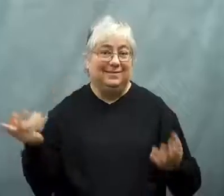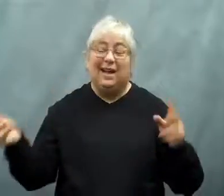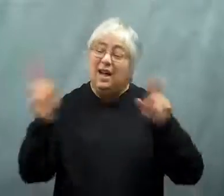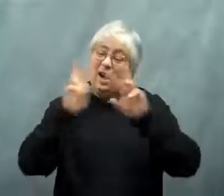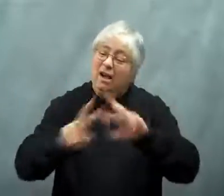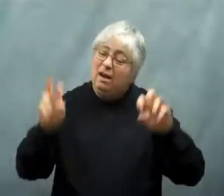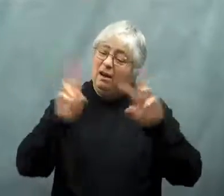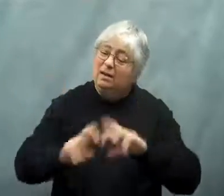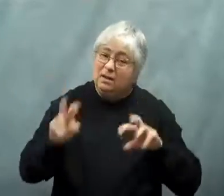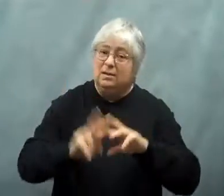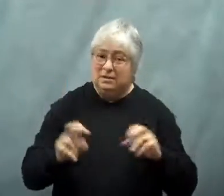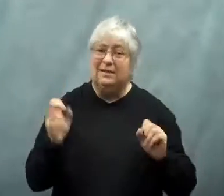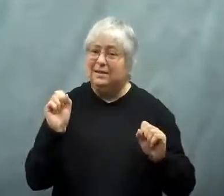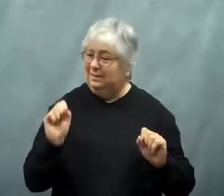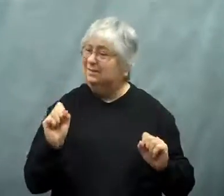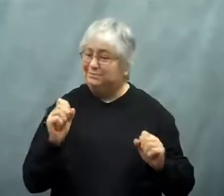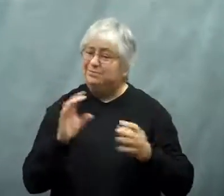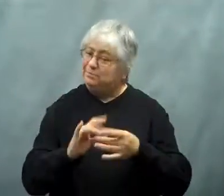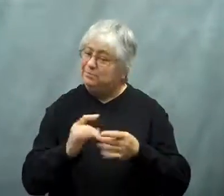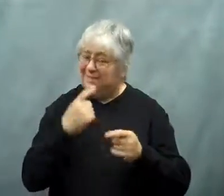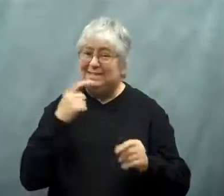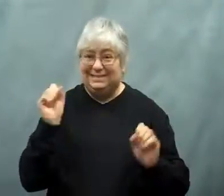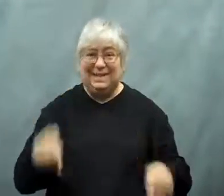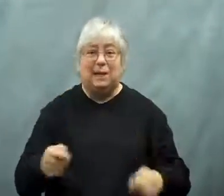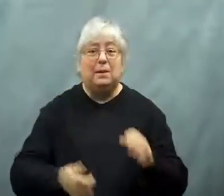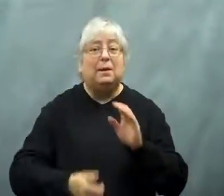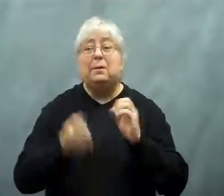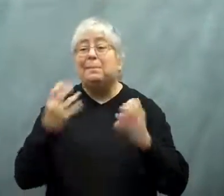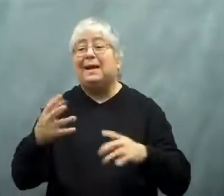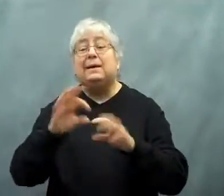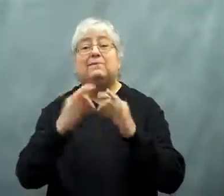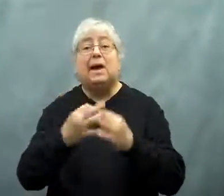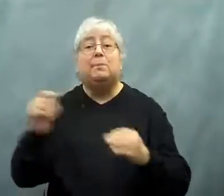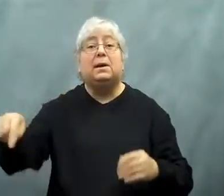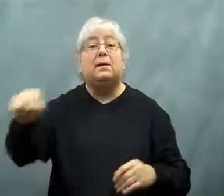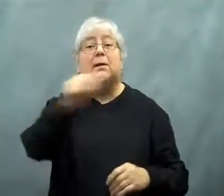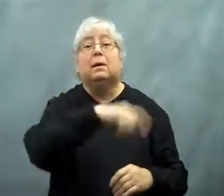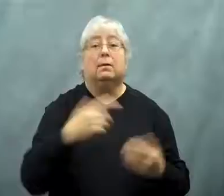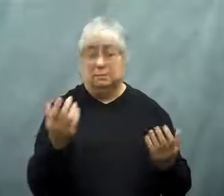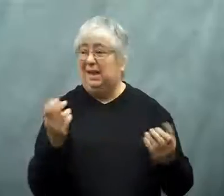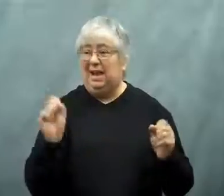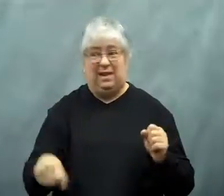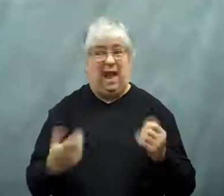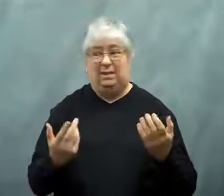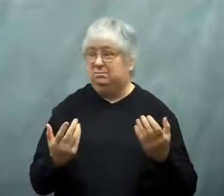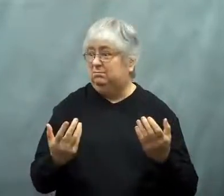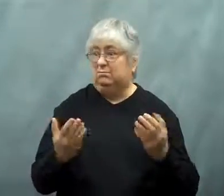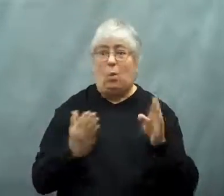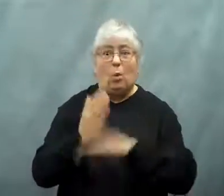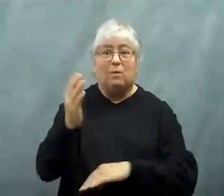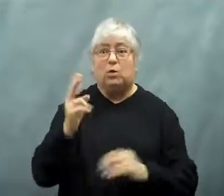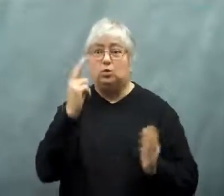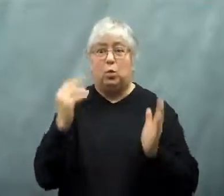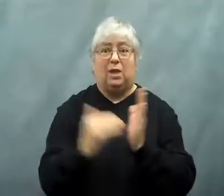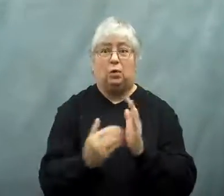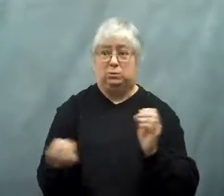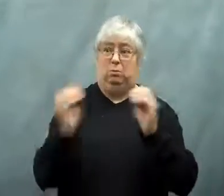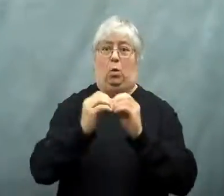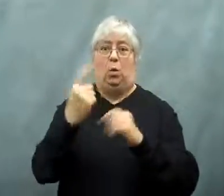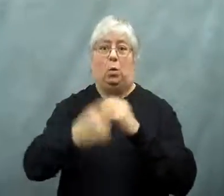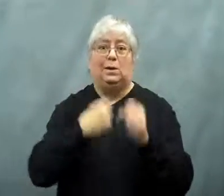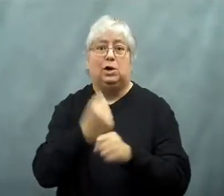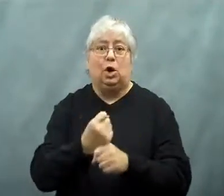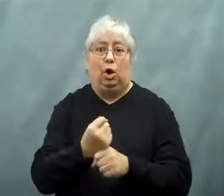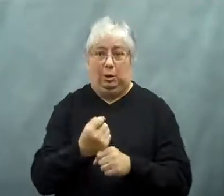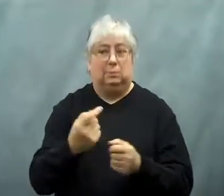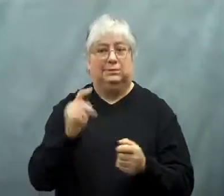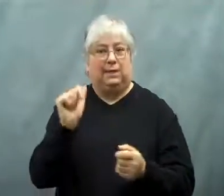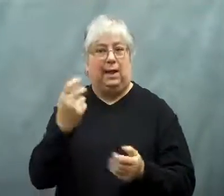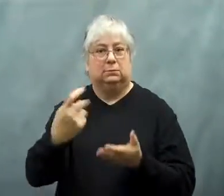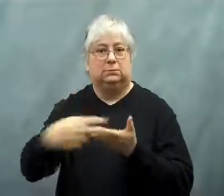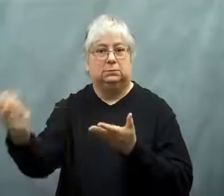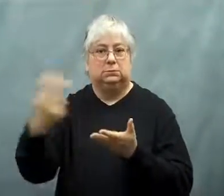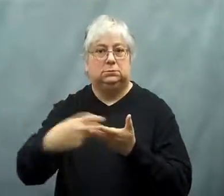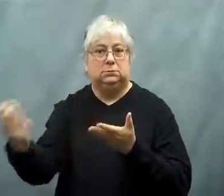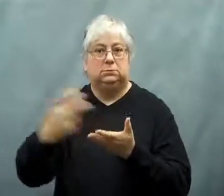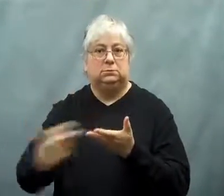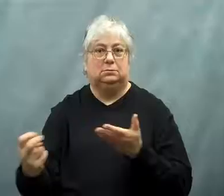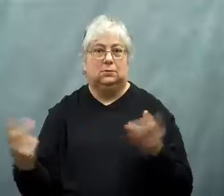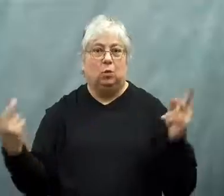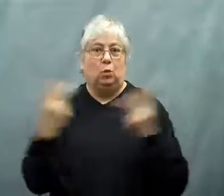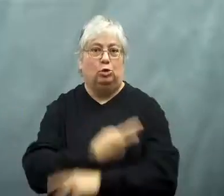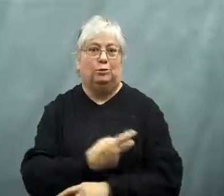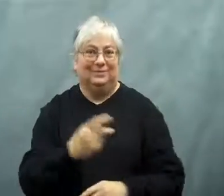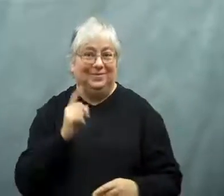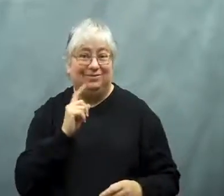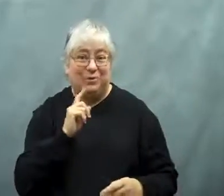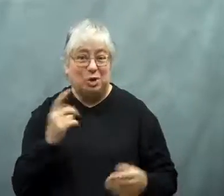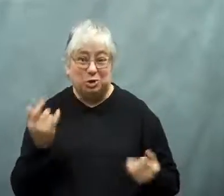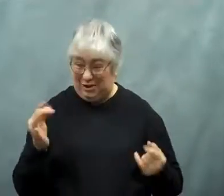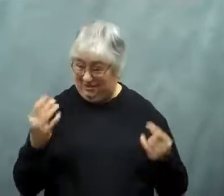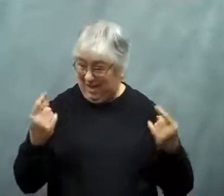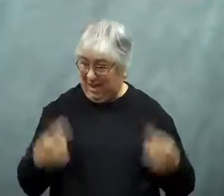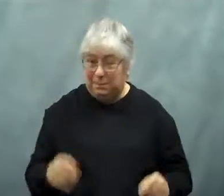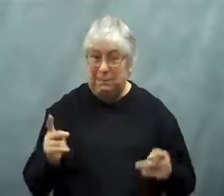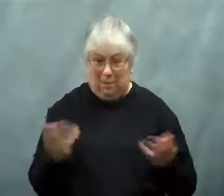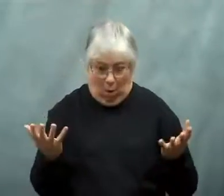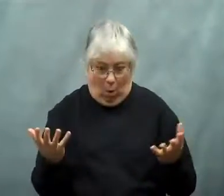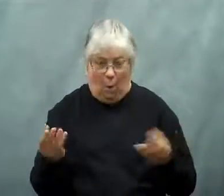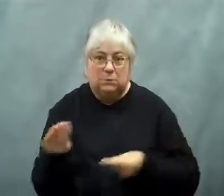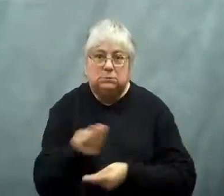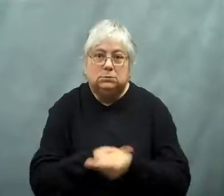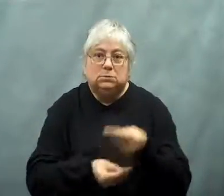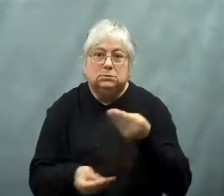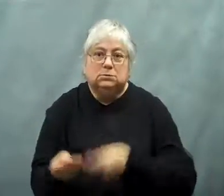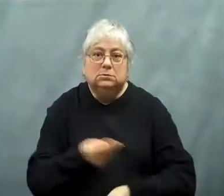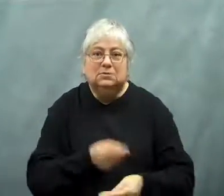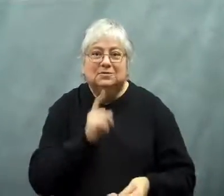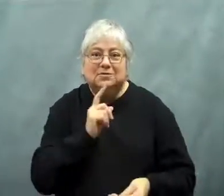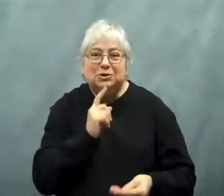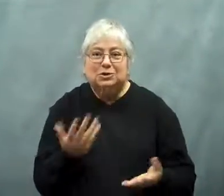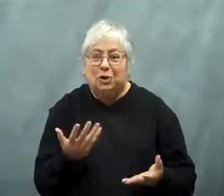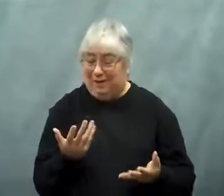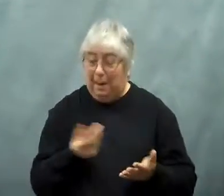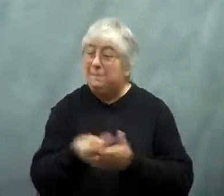Analysts predicted an increase of over $2000 a year for many families.